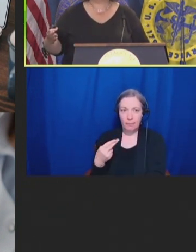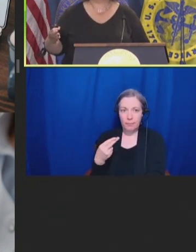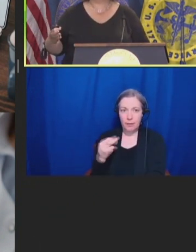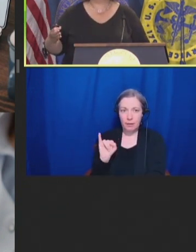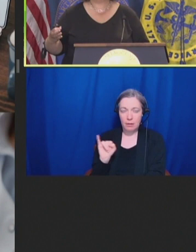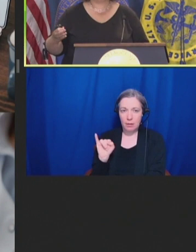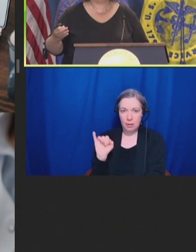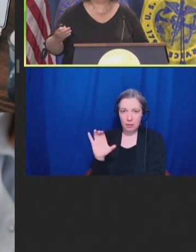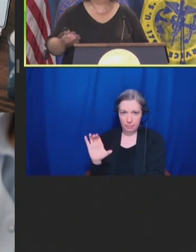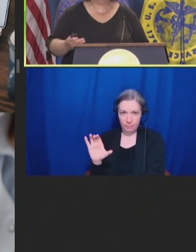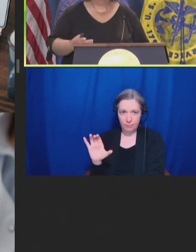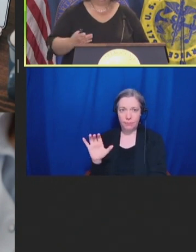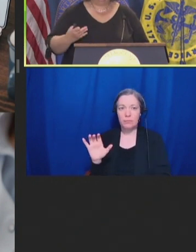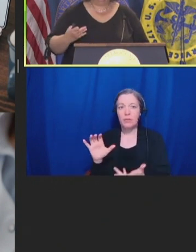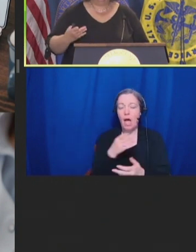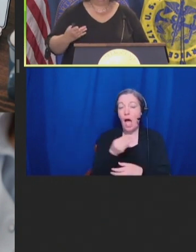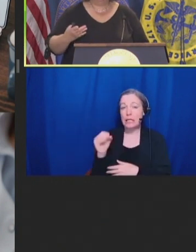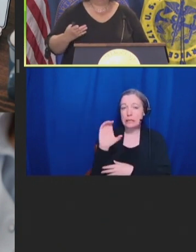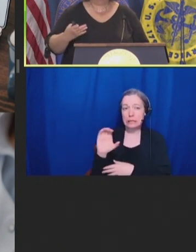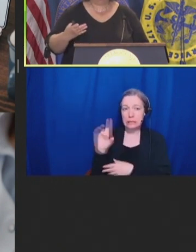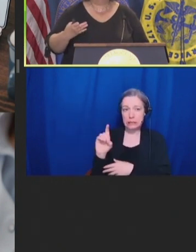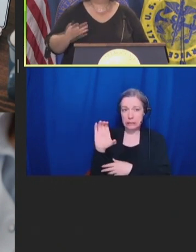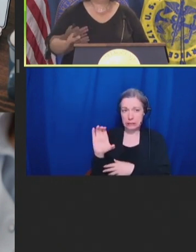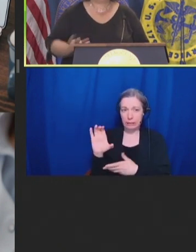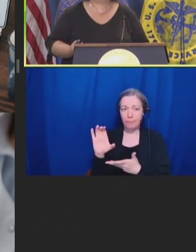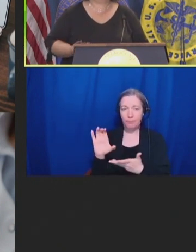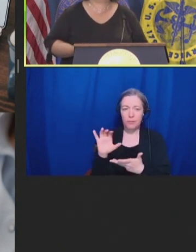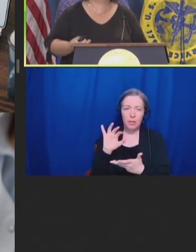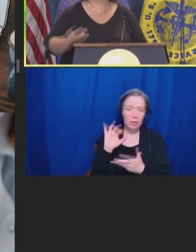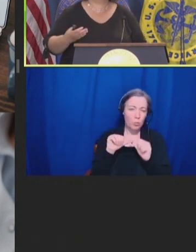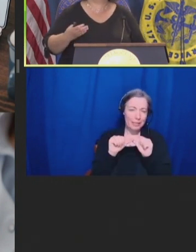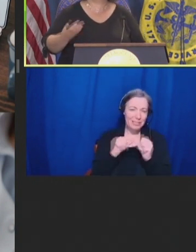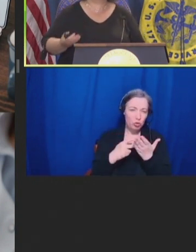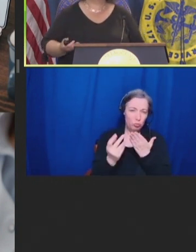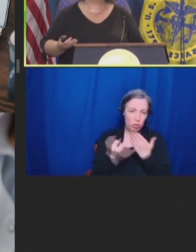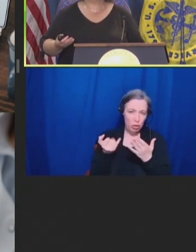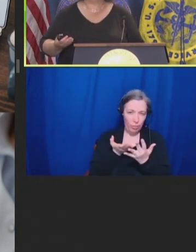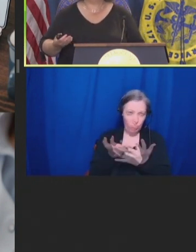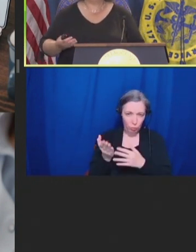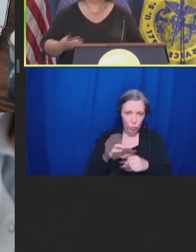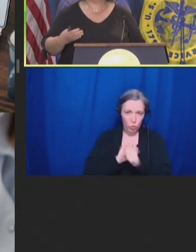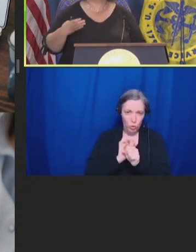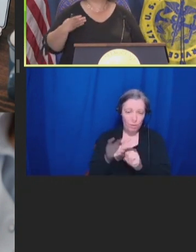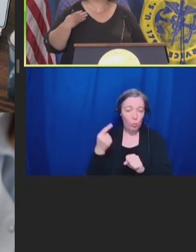throughout COVID. And we've heard a lot around a loss of trust in government and the public's loss